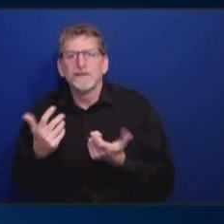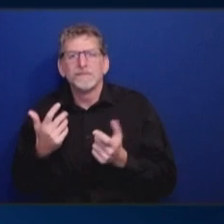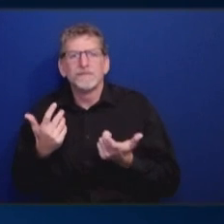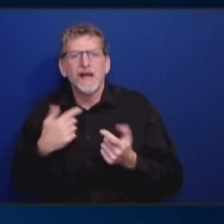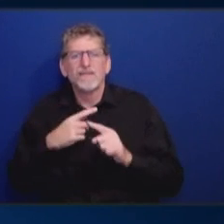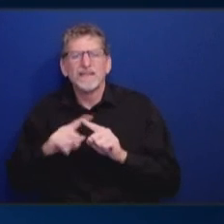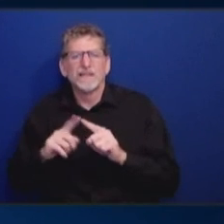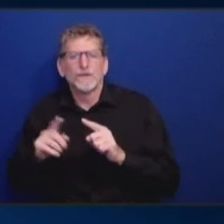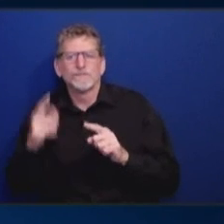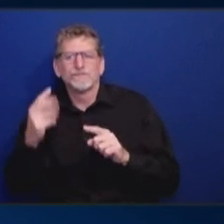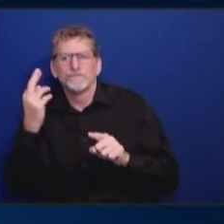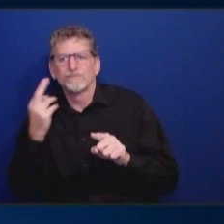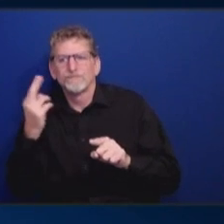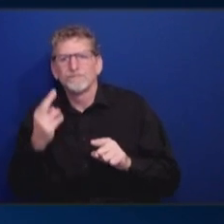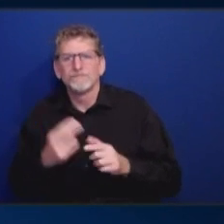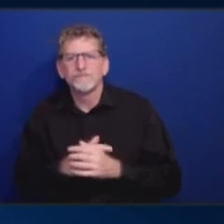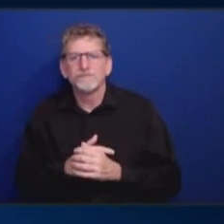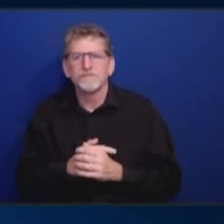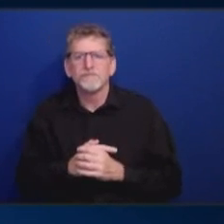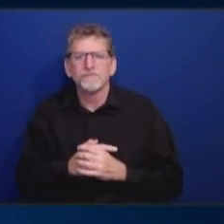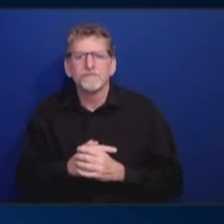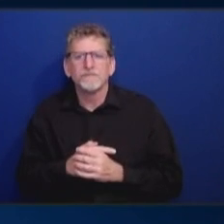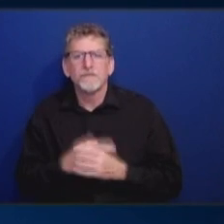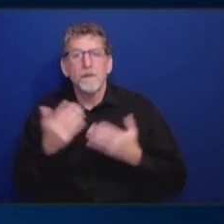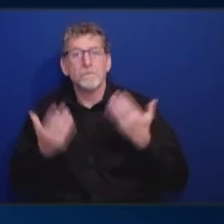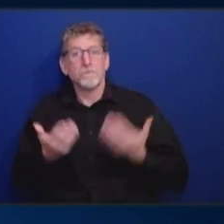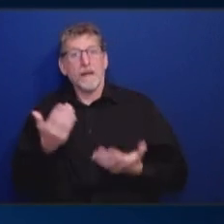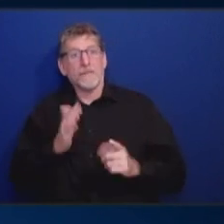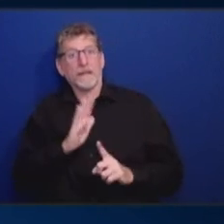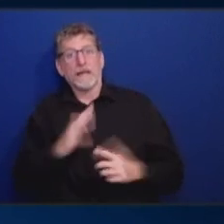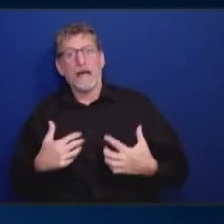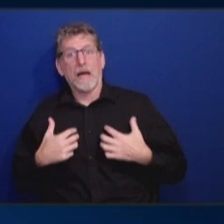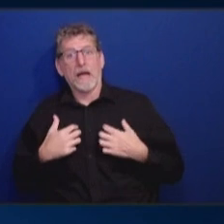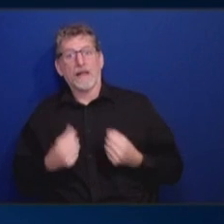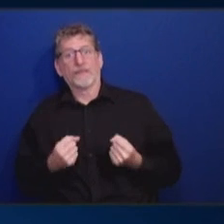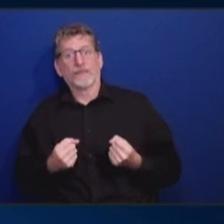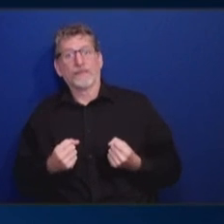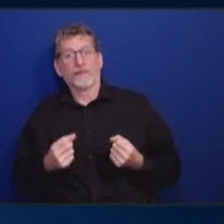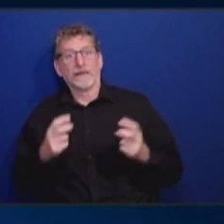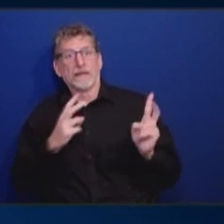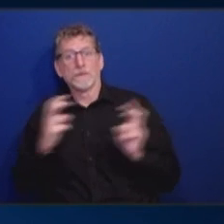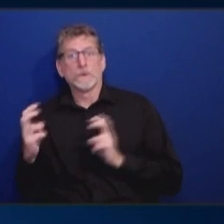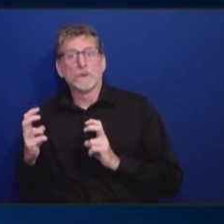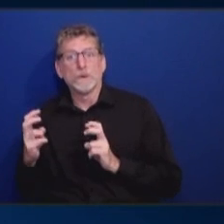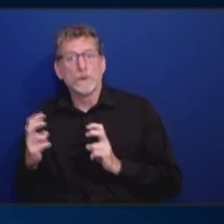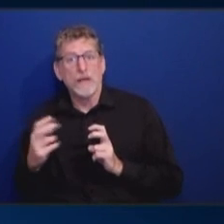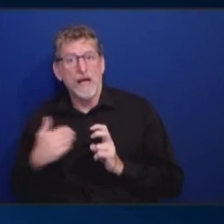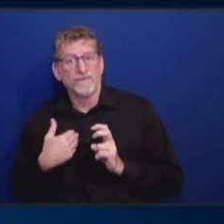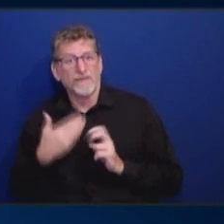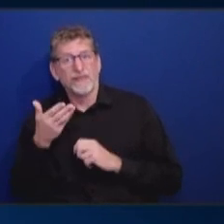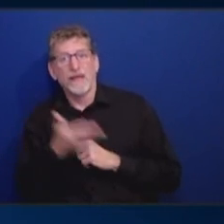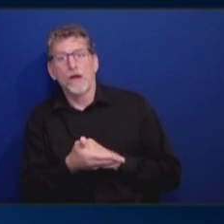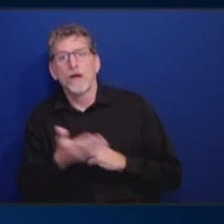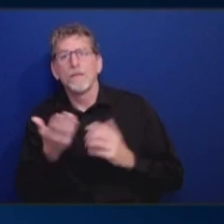disparities. So populations that are experiencing higher rates of asthma, obesity, diabetes, heart